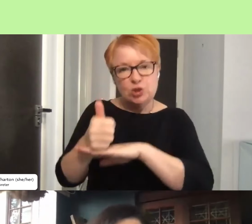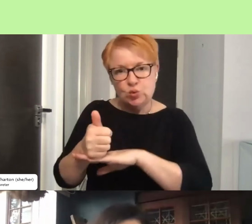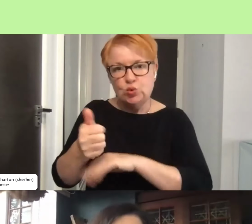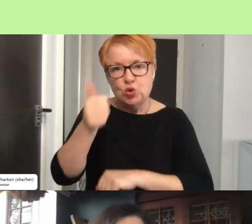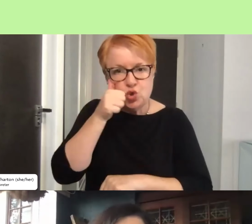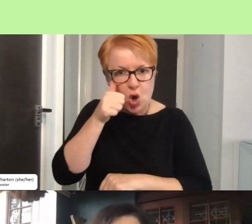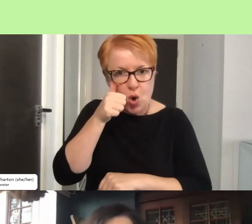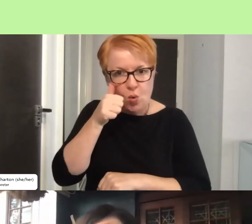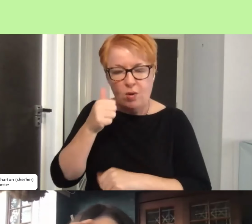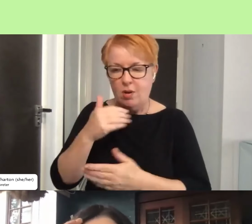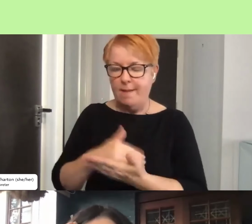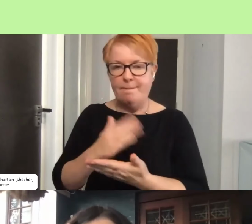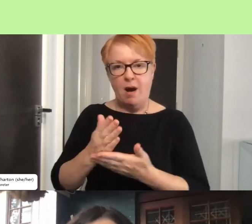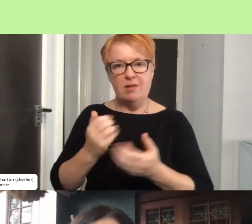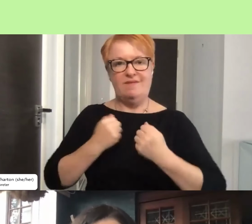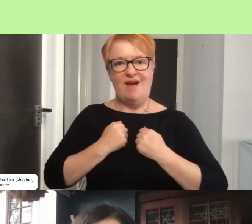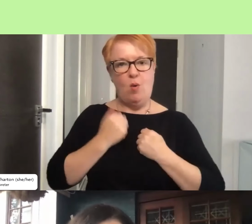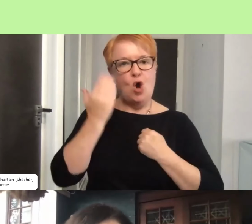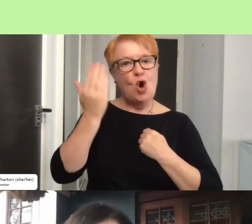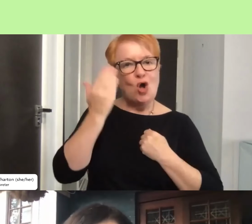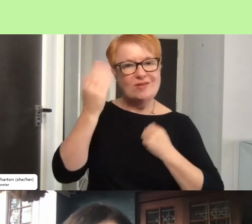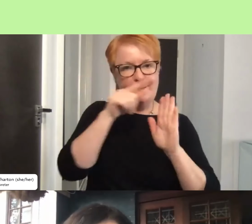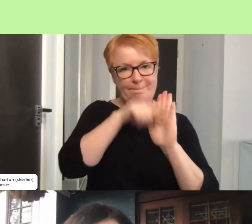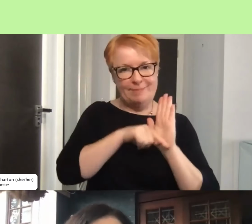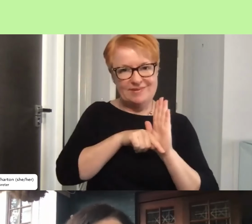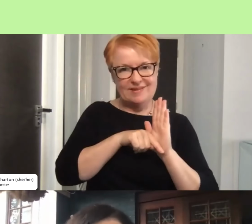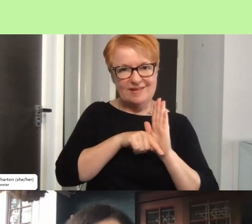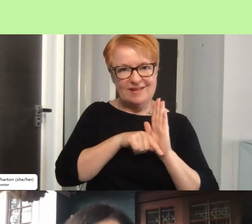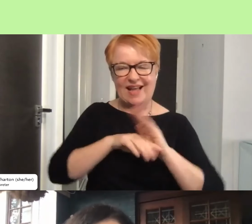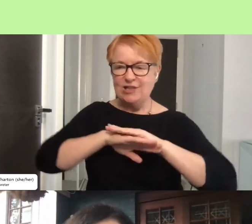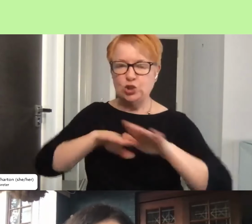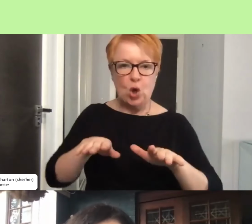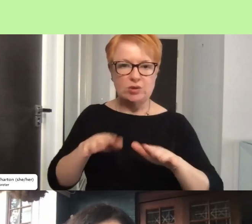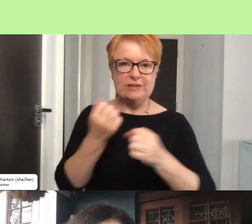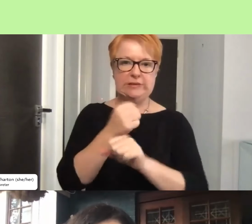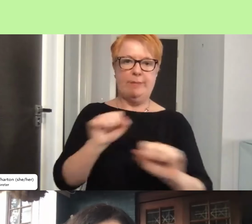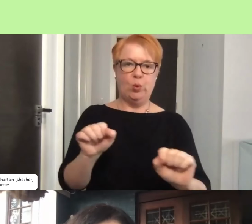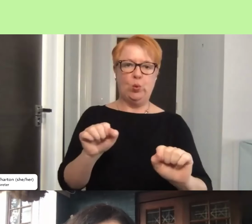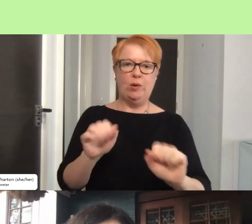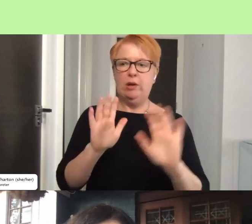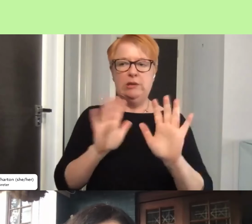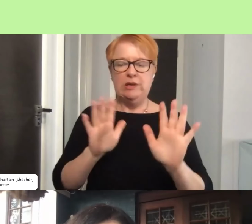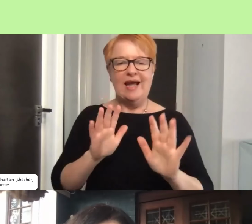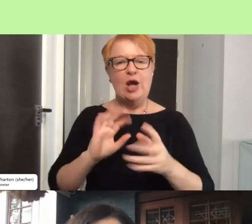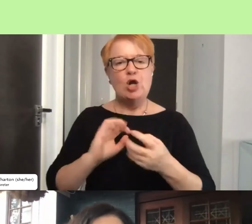of the concept, it is not just a taboo, it is a creative struggle that we all go through